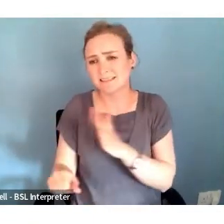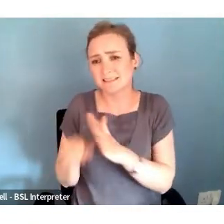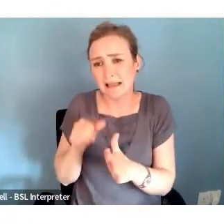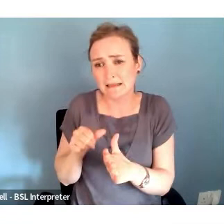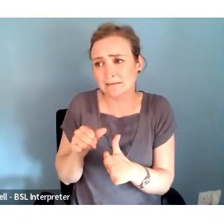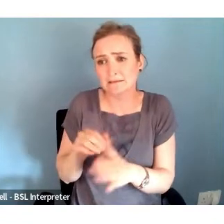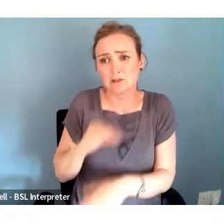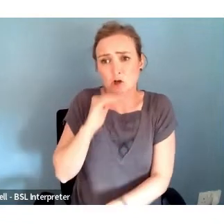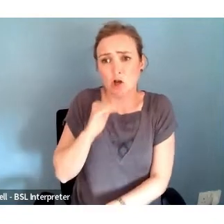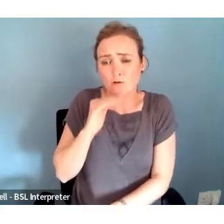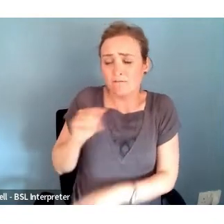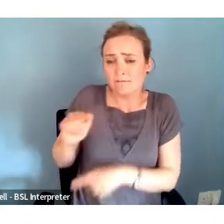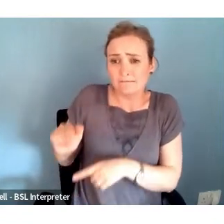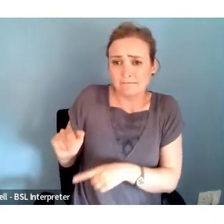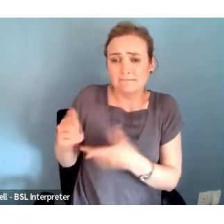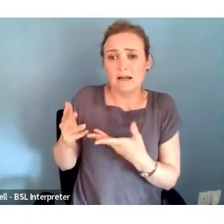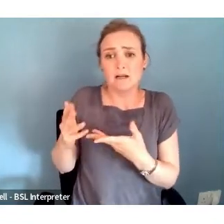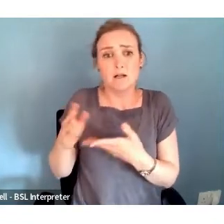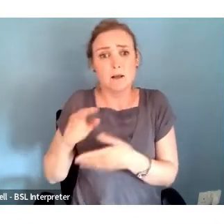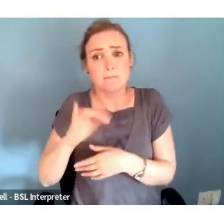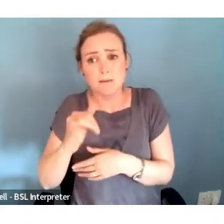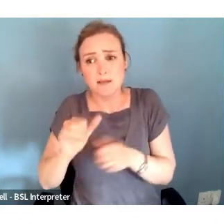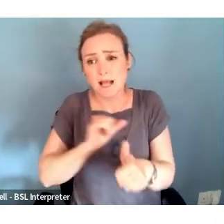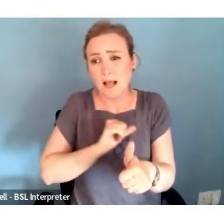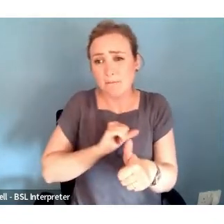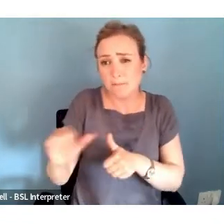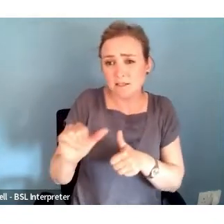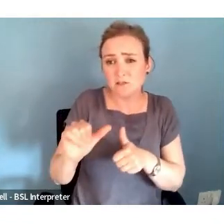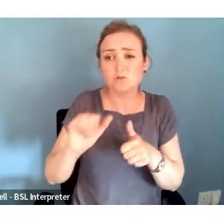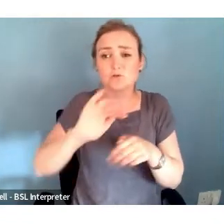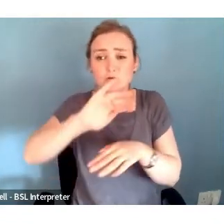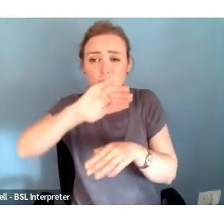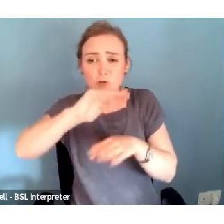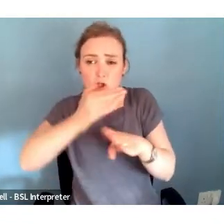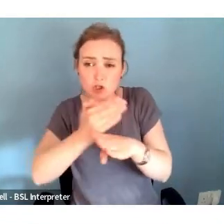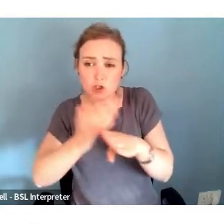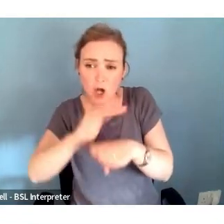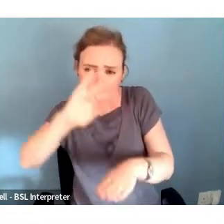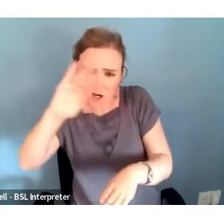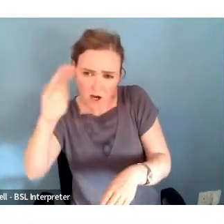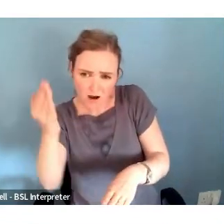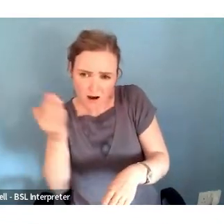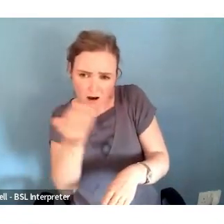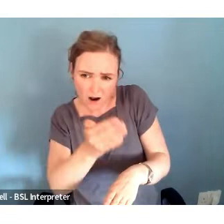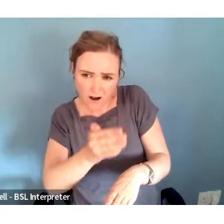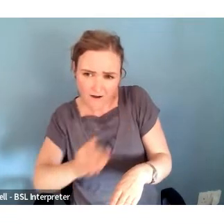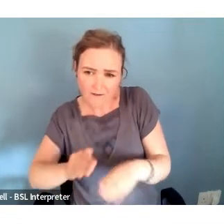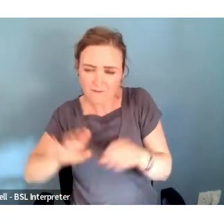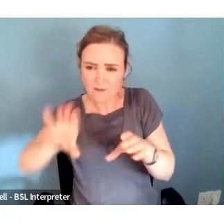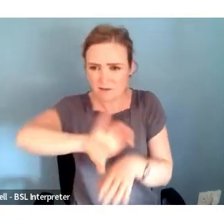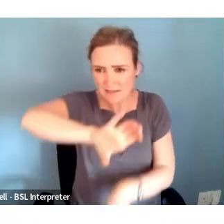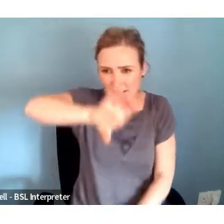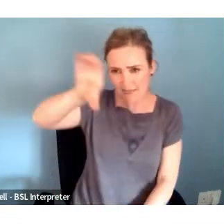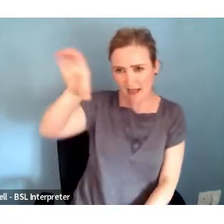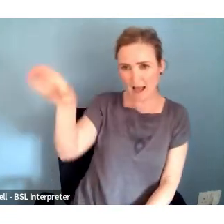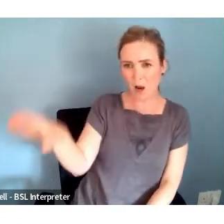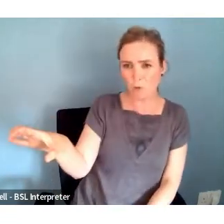best tenant to job-carve that role so you can find someone who is absolute absolutely brilliant at the 80% and